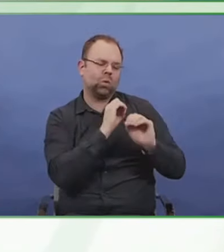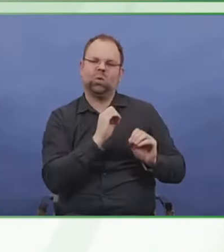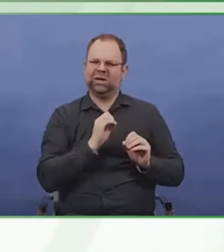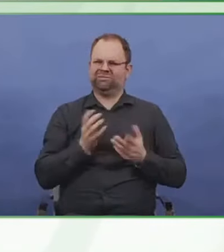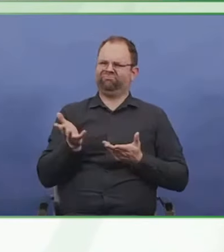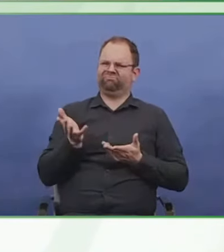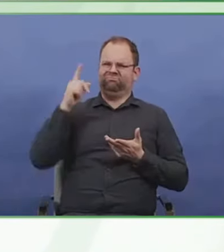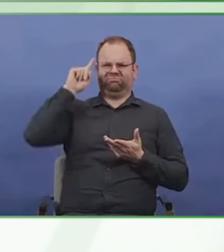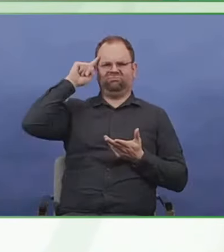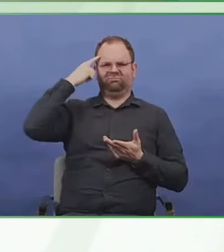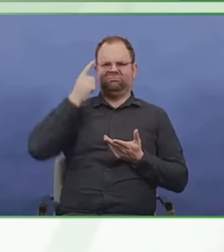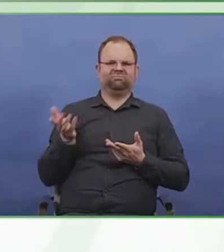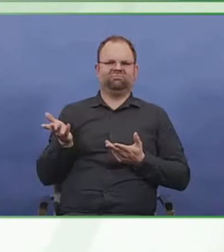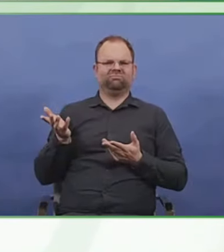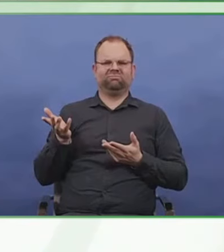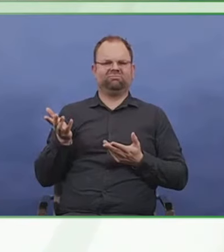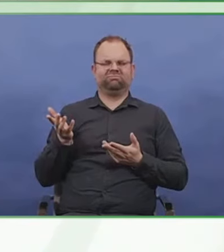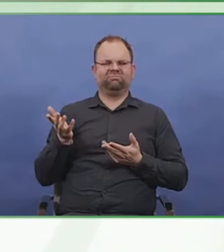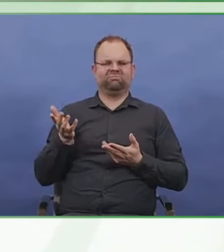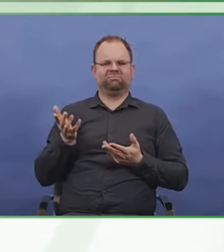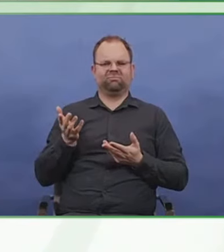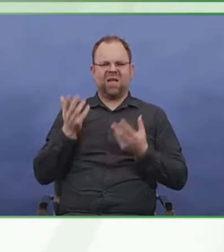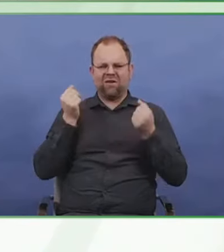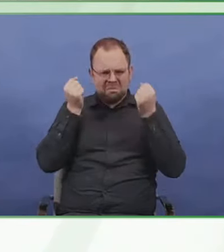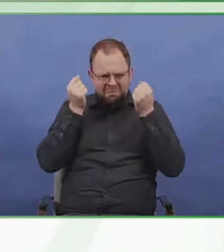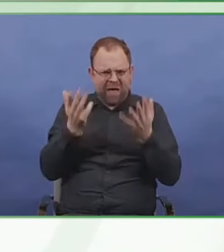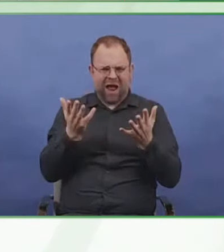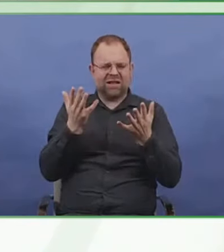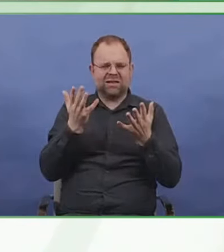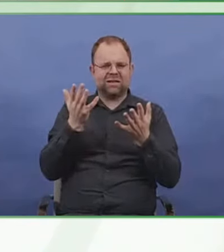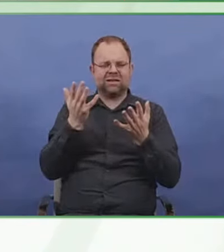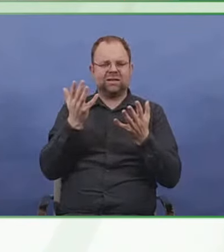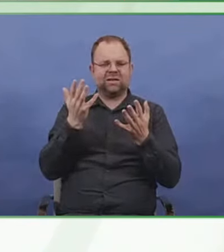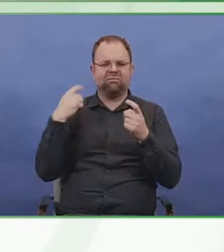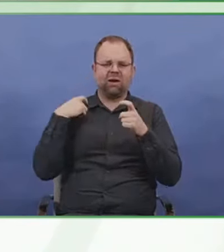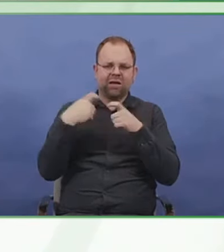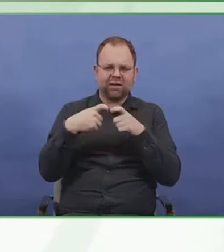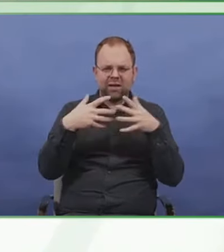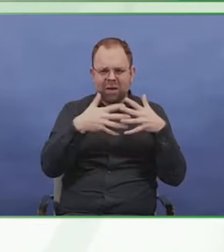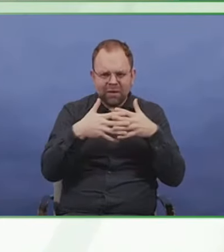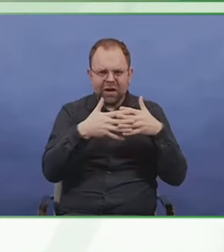But there is a loss to this and that is one reason why I ask Doctor